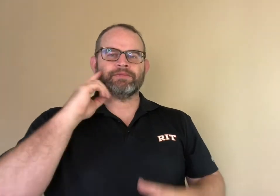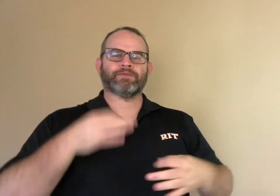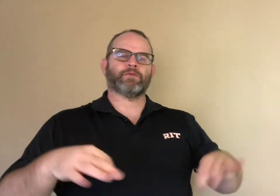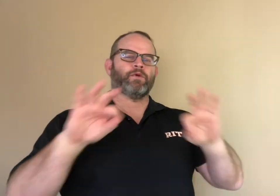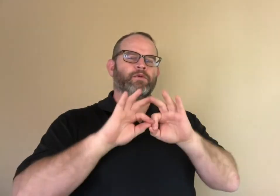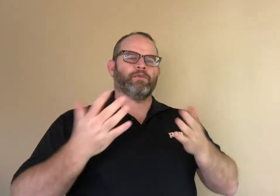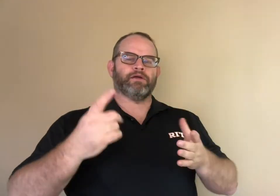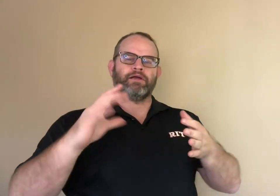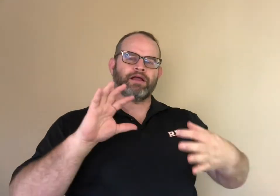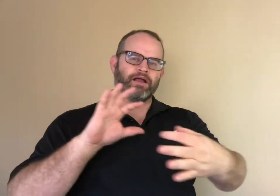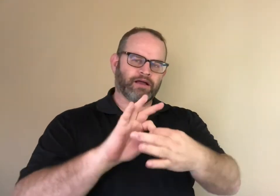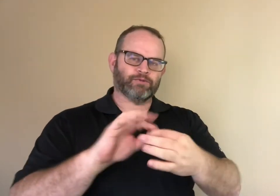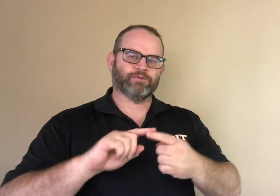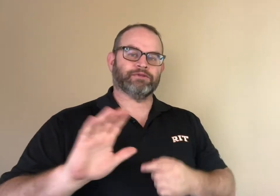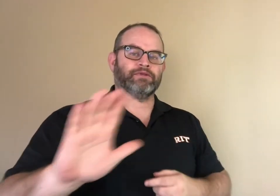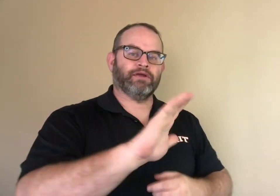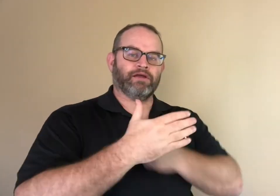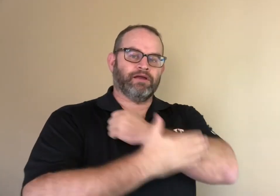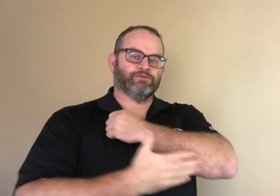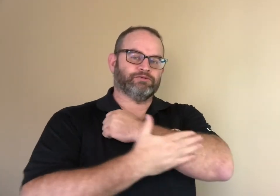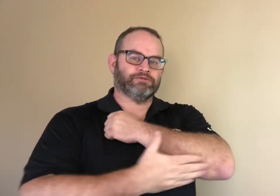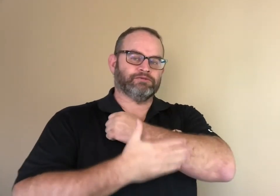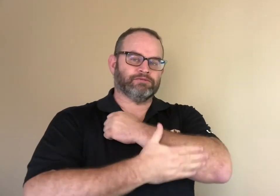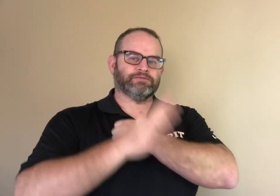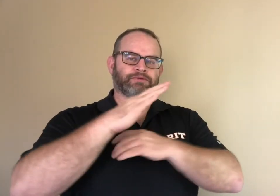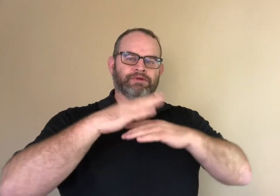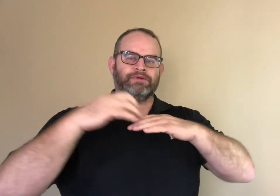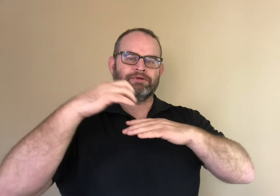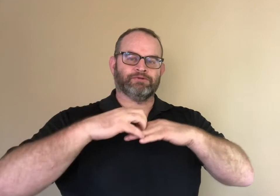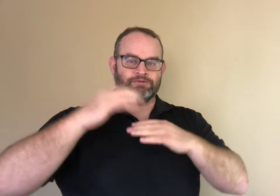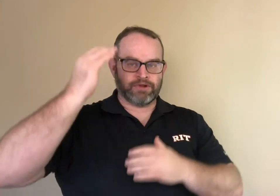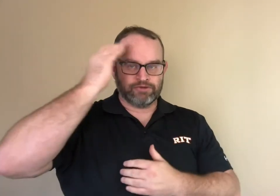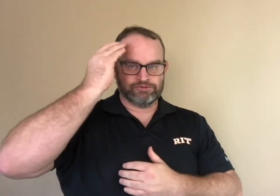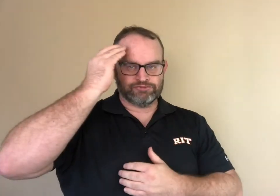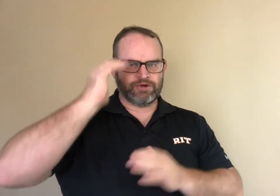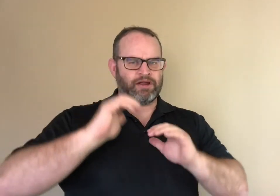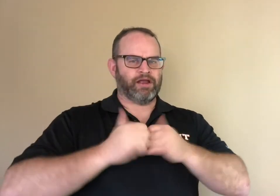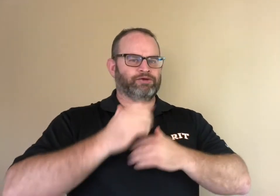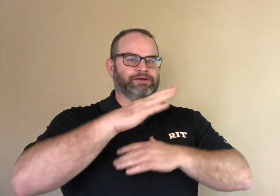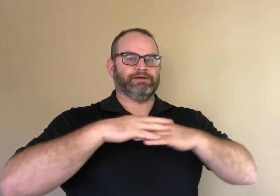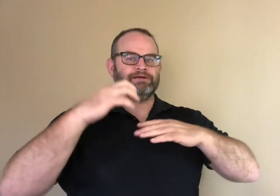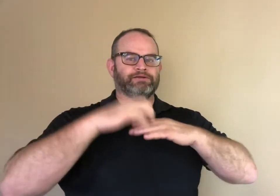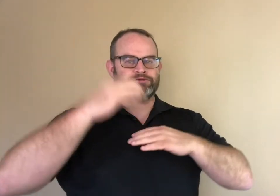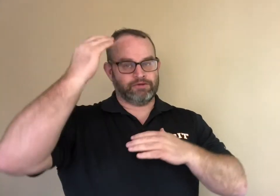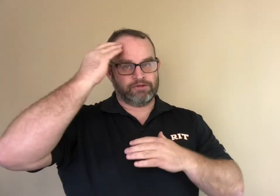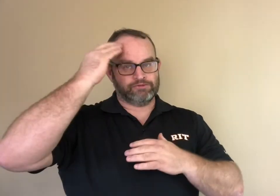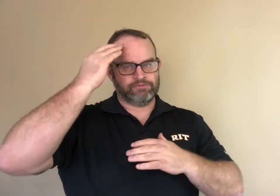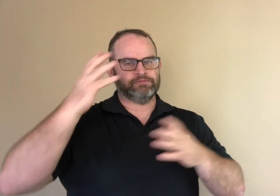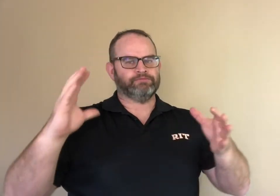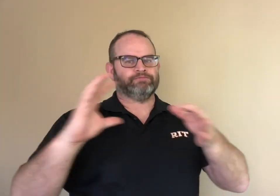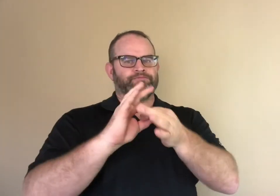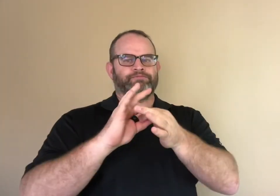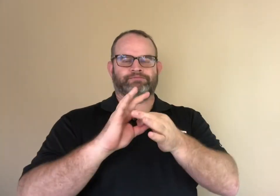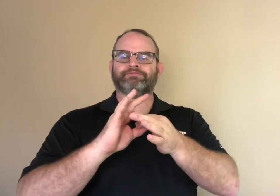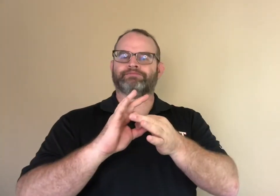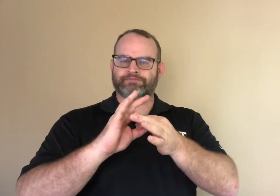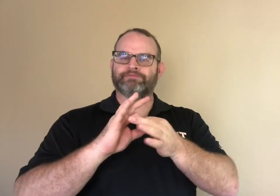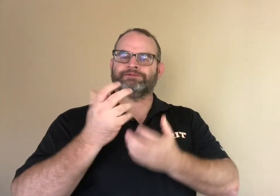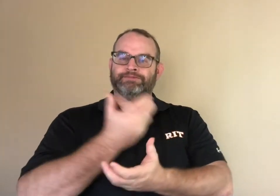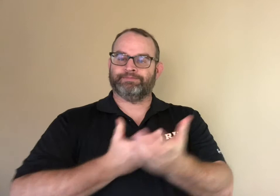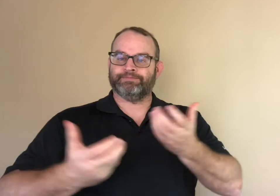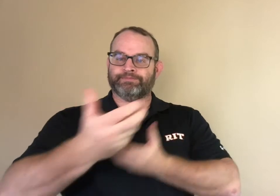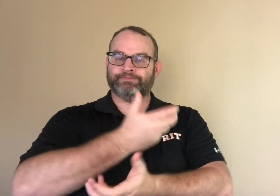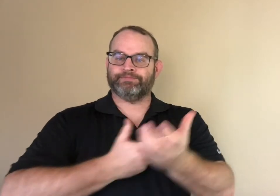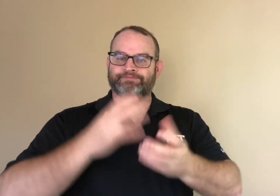When developing a STEM story, it is important to incorporate local and indigenous knowledge related to STEM.